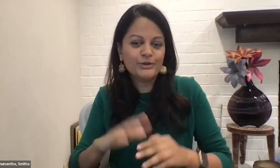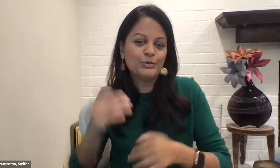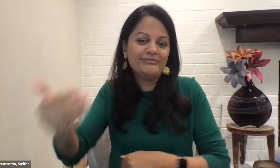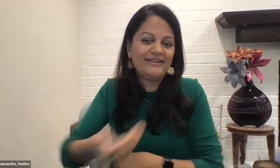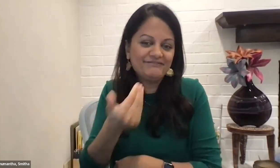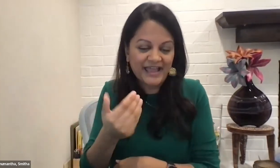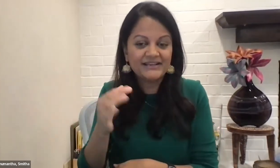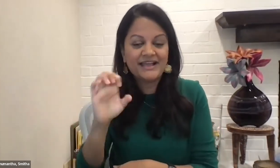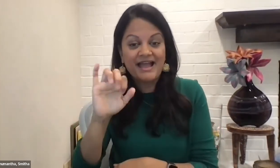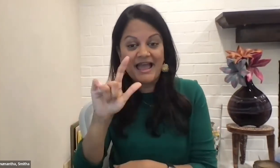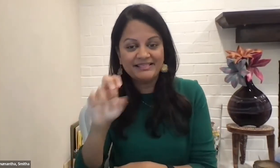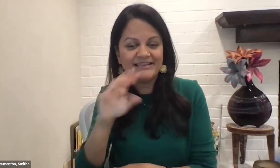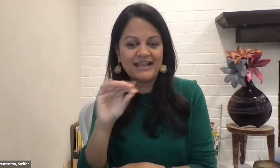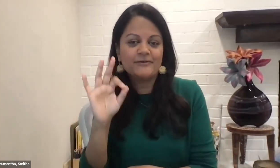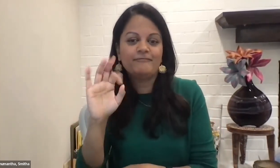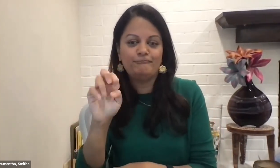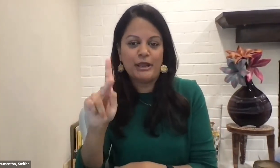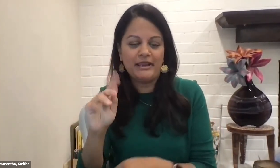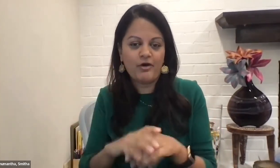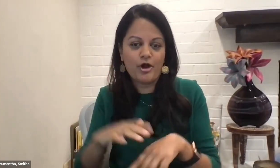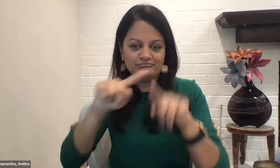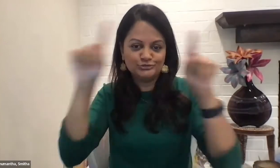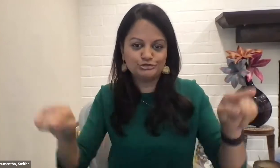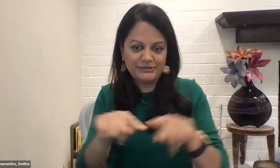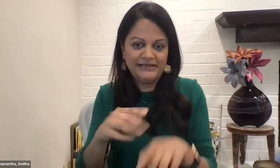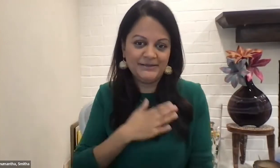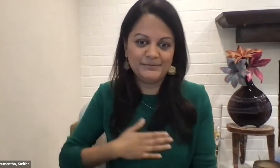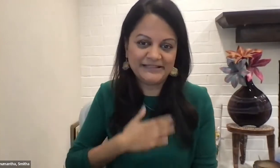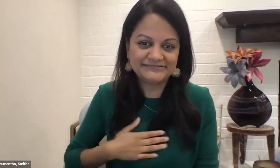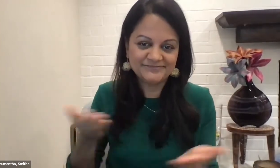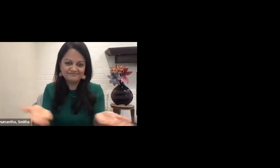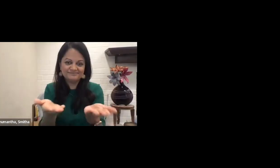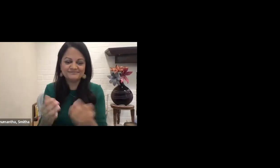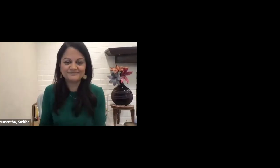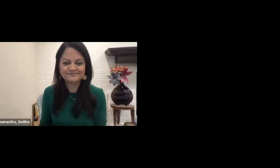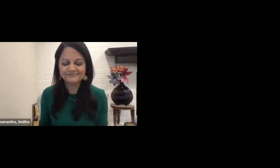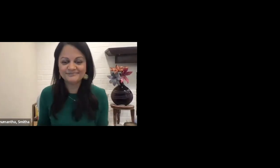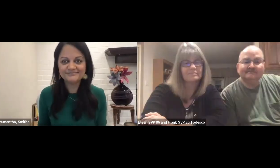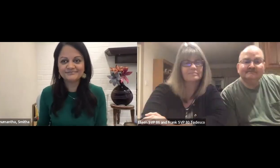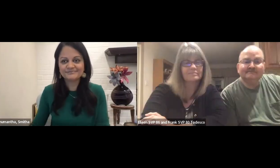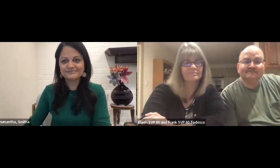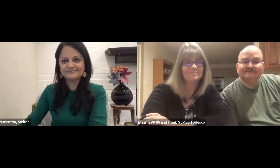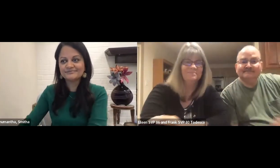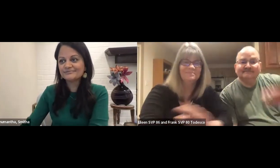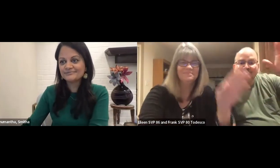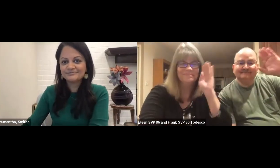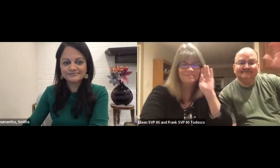So I would like to invite both Eileen and Frank to turn on their screen and join me here.